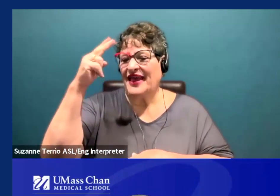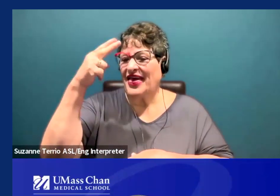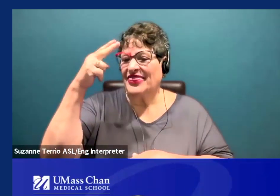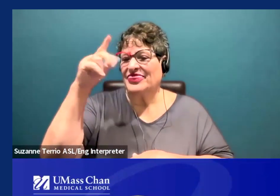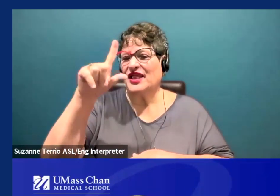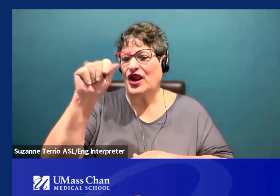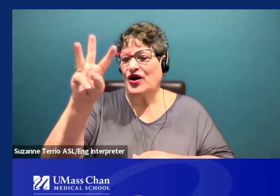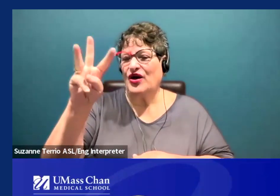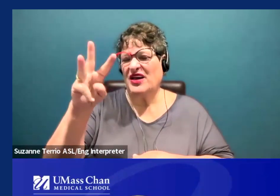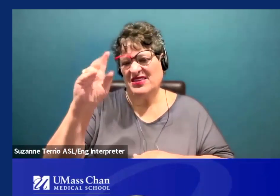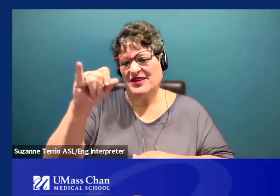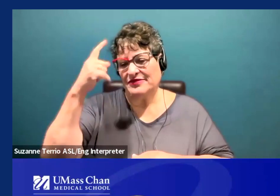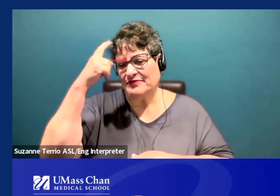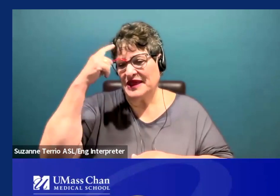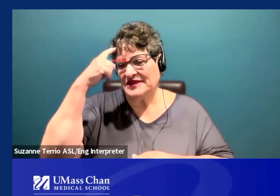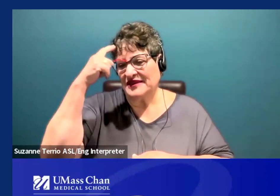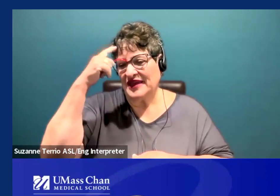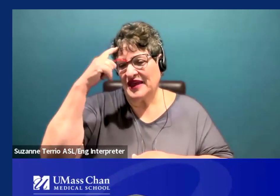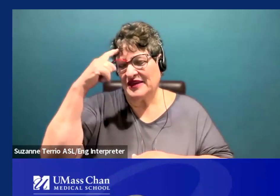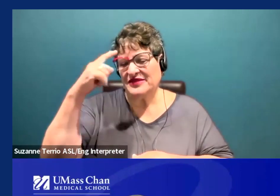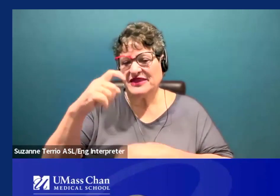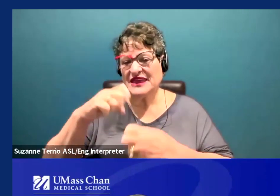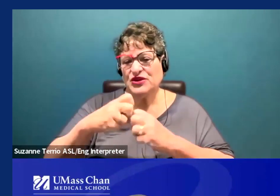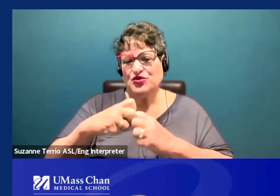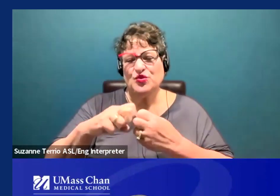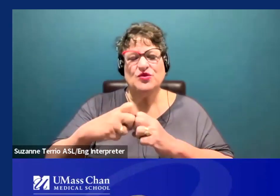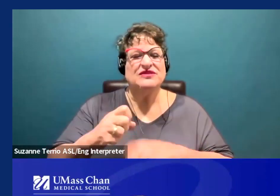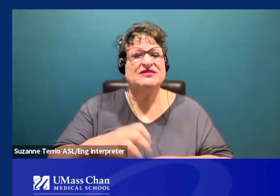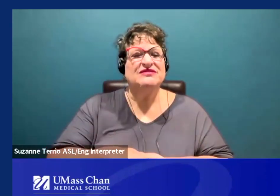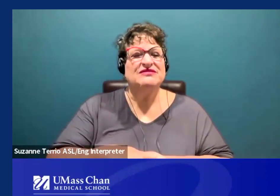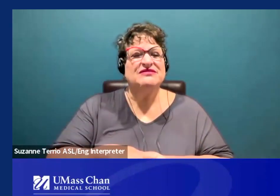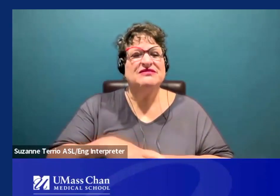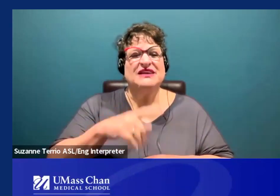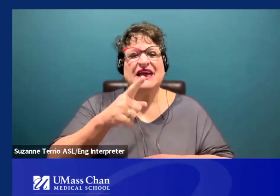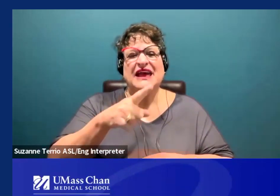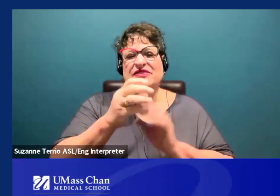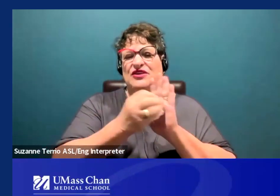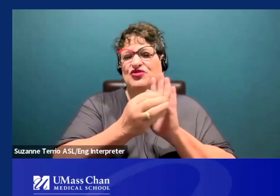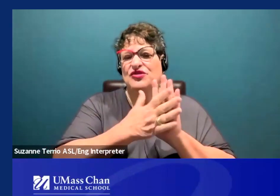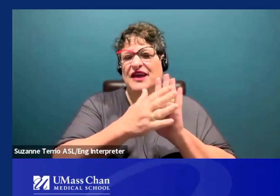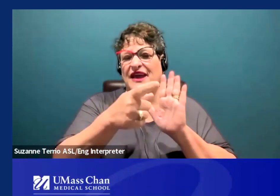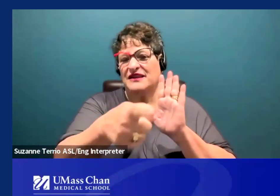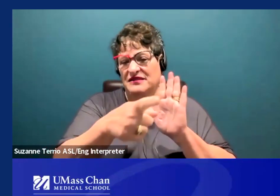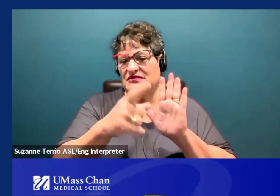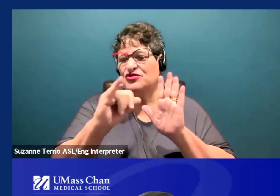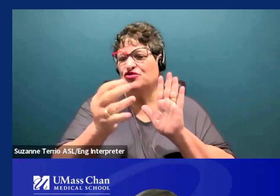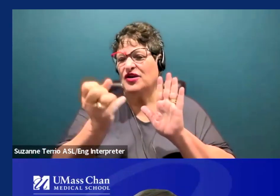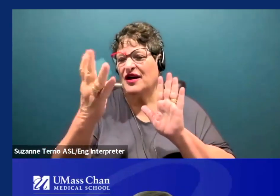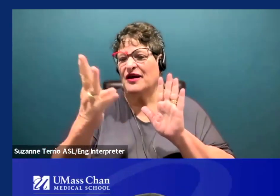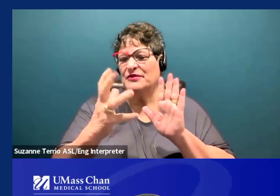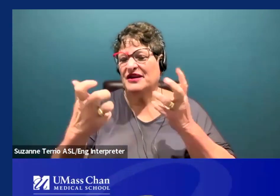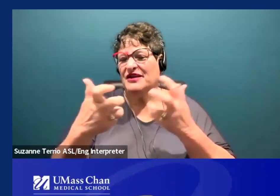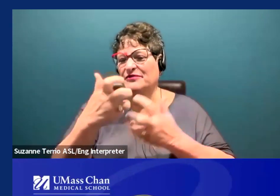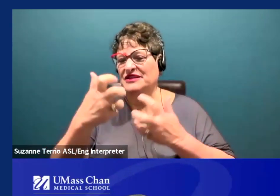I'm also putting in the chat once again, the link for the Job Accommodation Network. As I mentioned, last week,